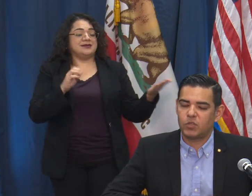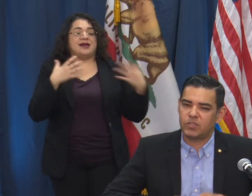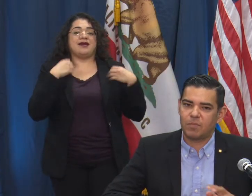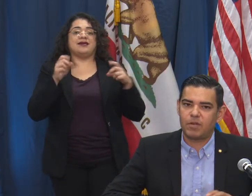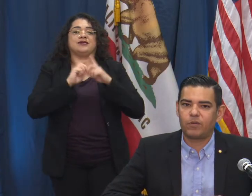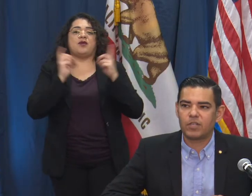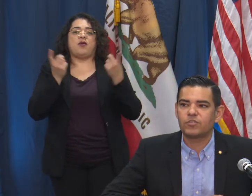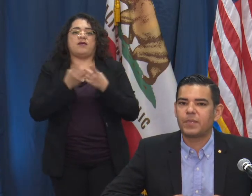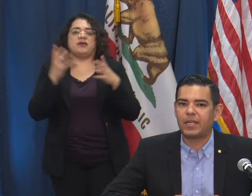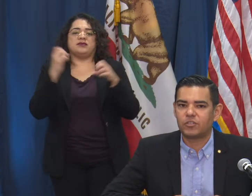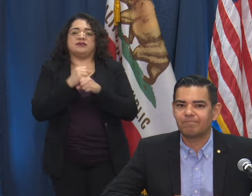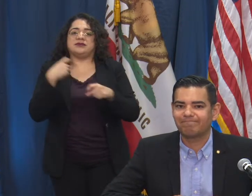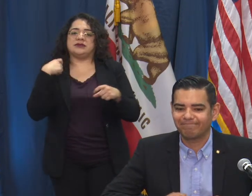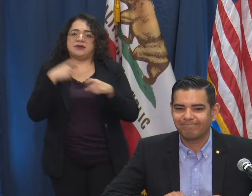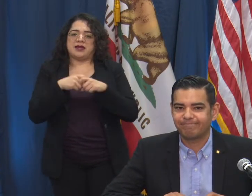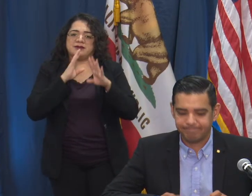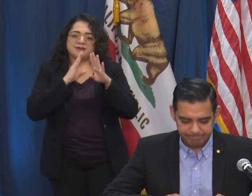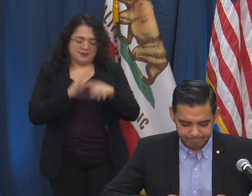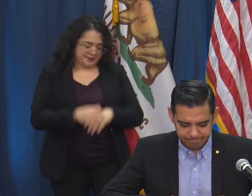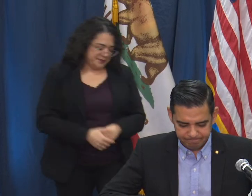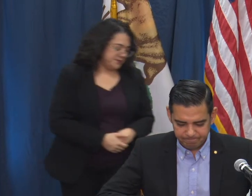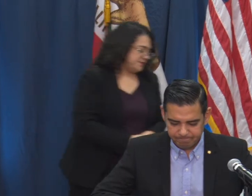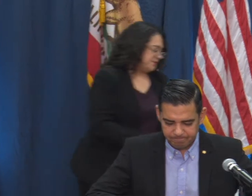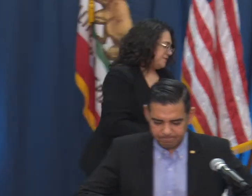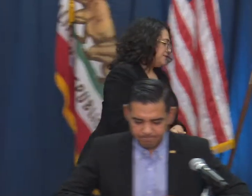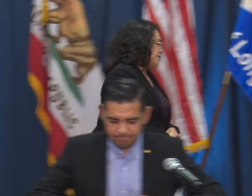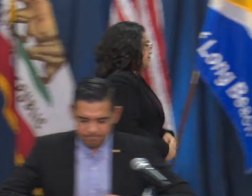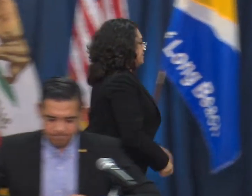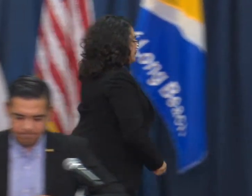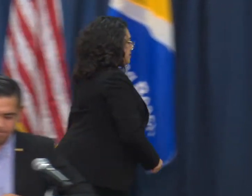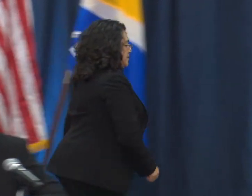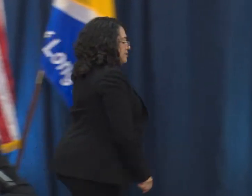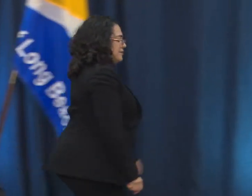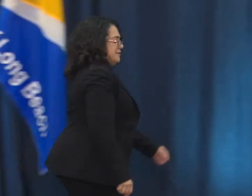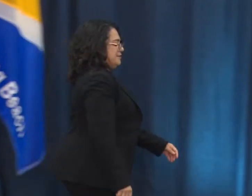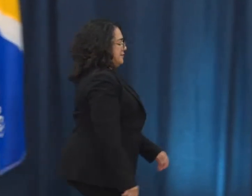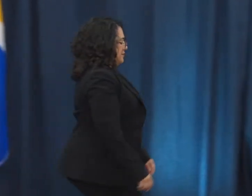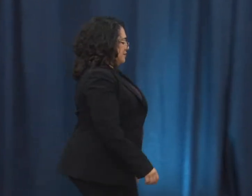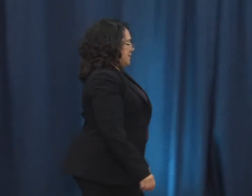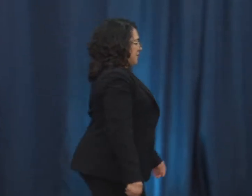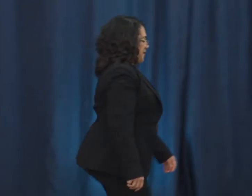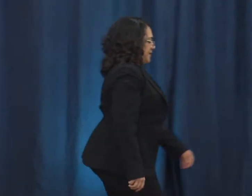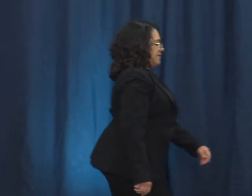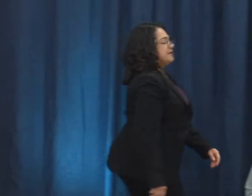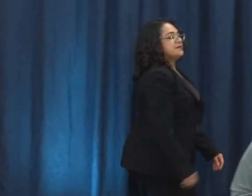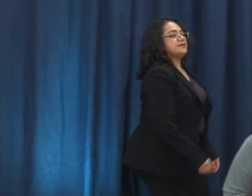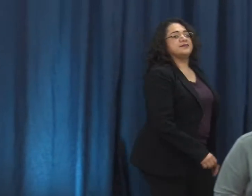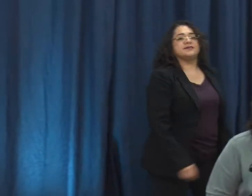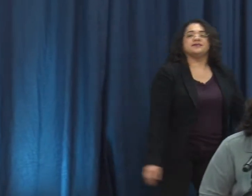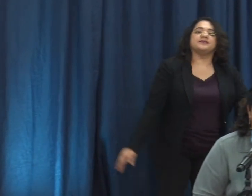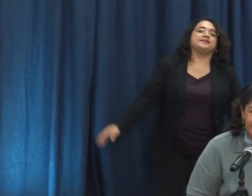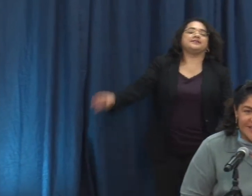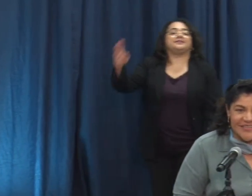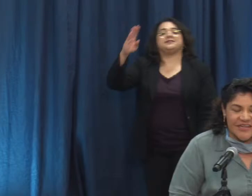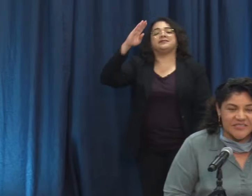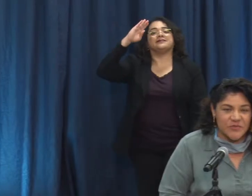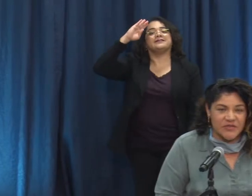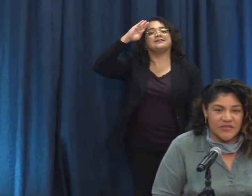to do a summary for us in Spanish. hola muy buenas tardes see gracias por estar